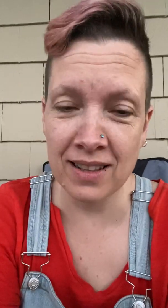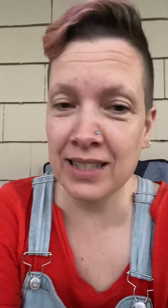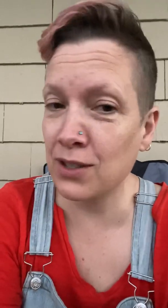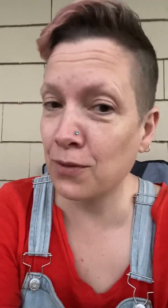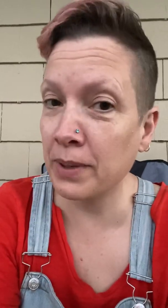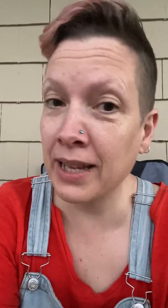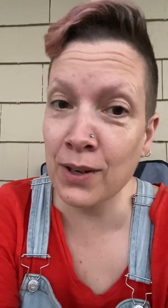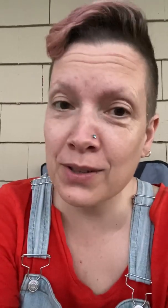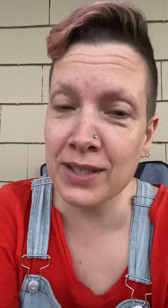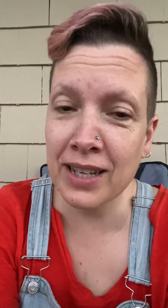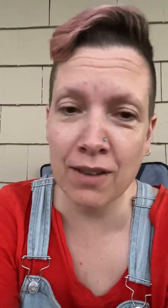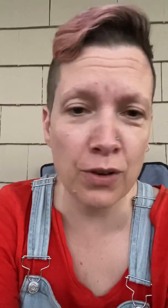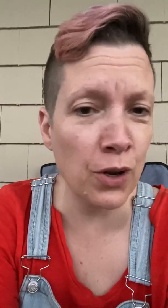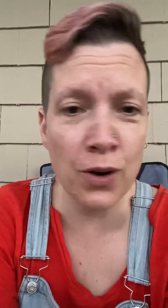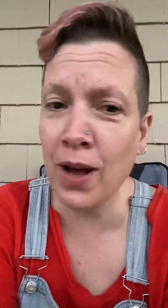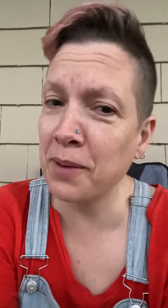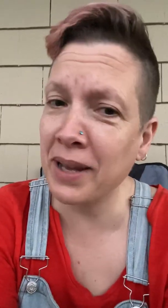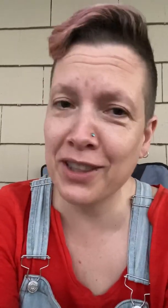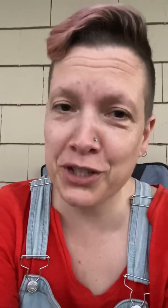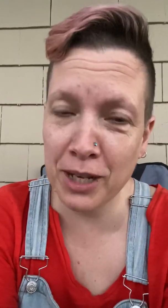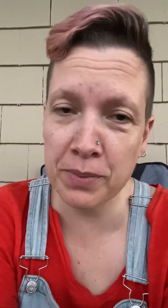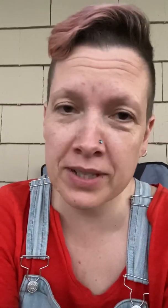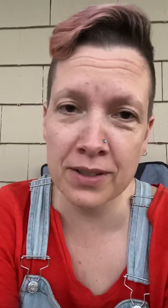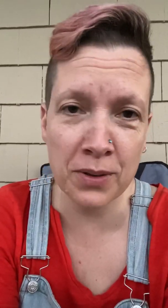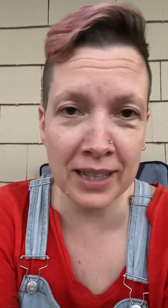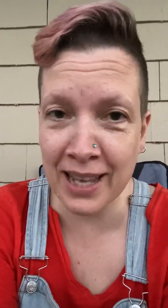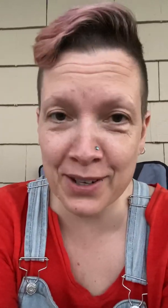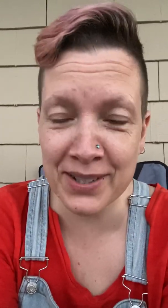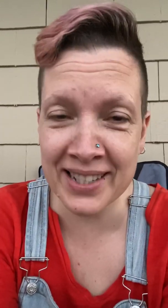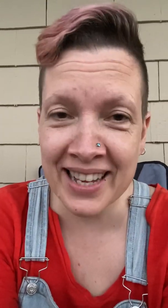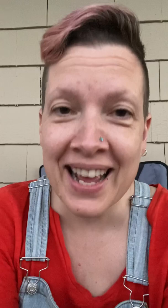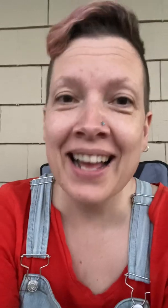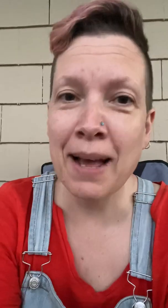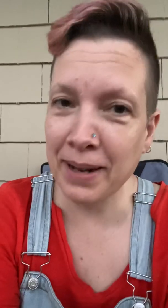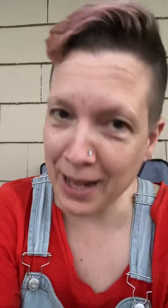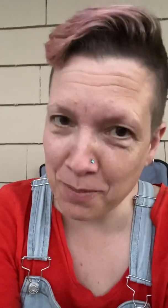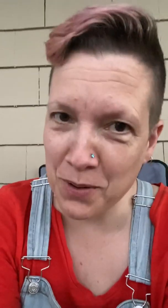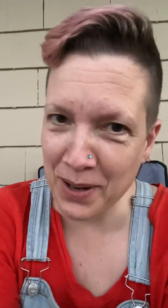This is for beginners. If you don't know how to make the shapes or the letters, I'm gonna help you out.